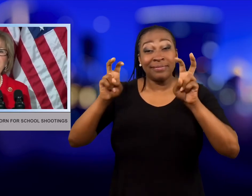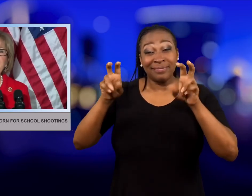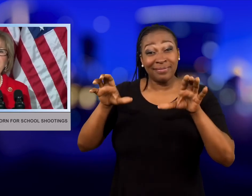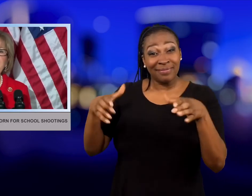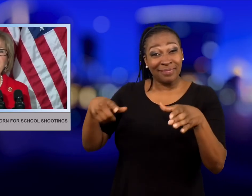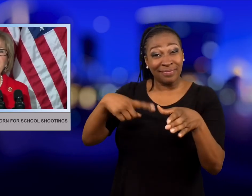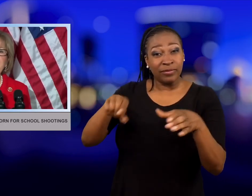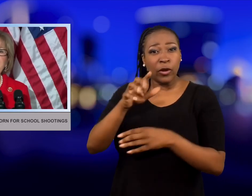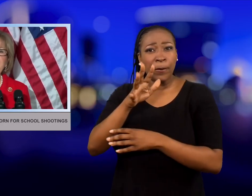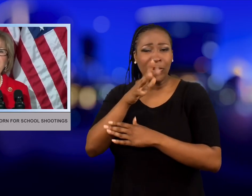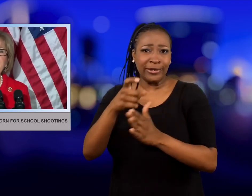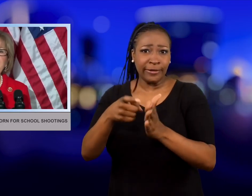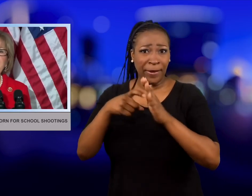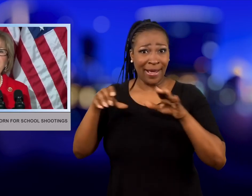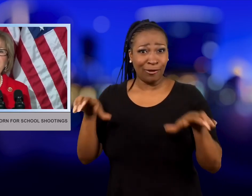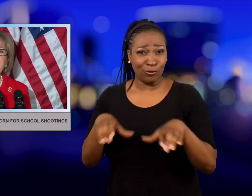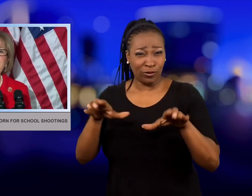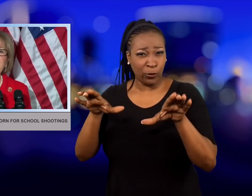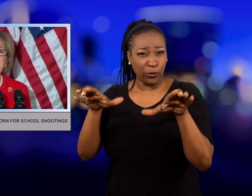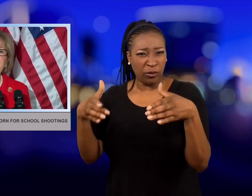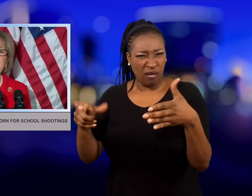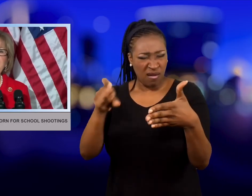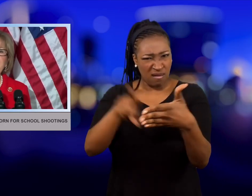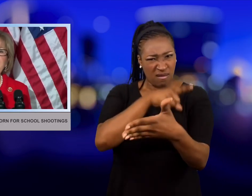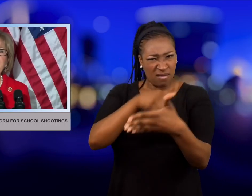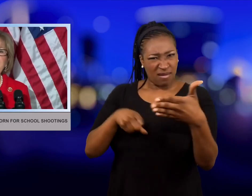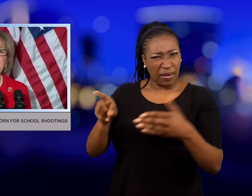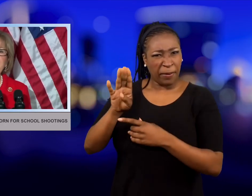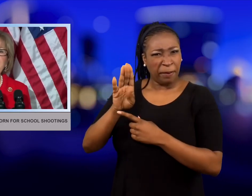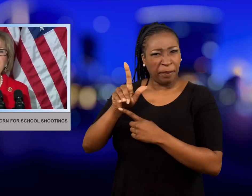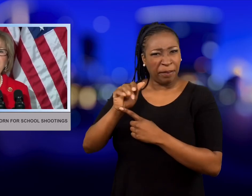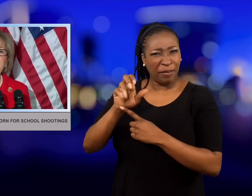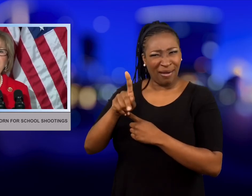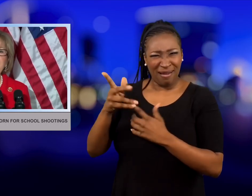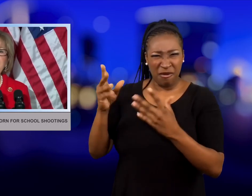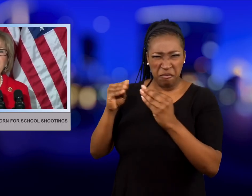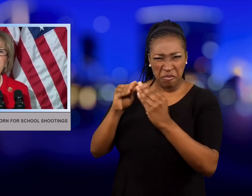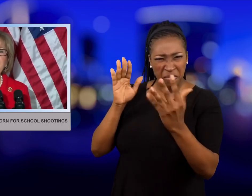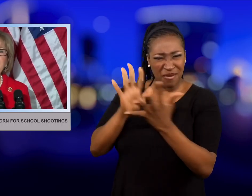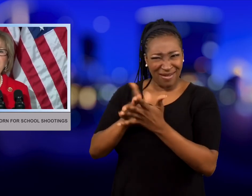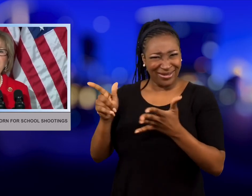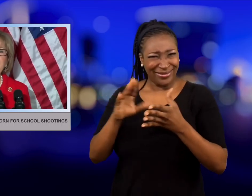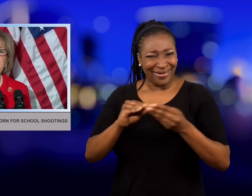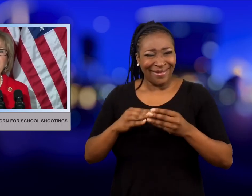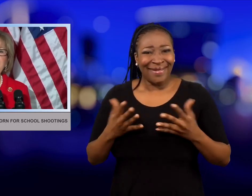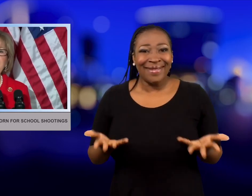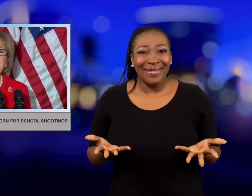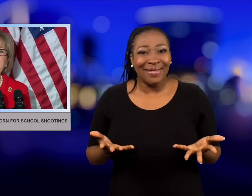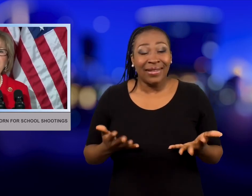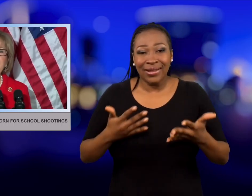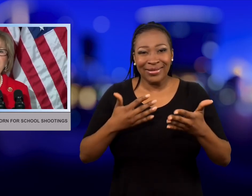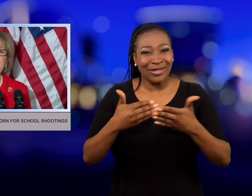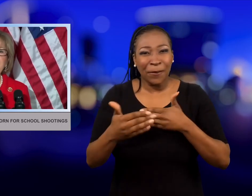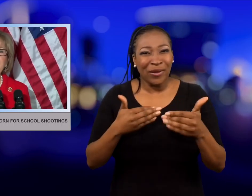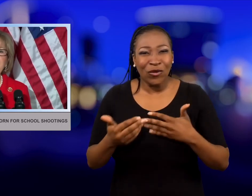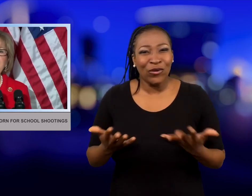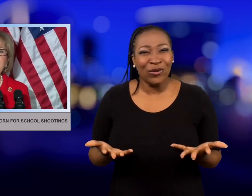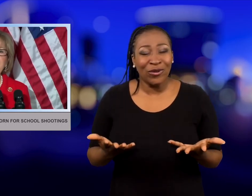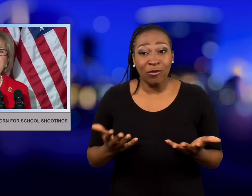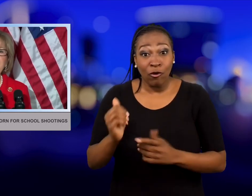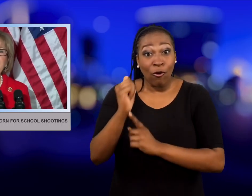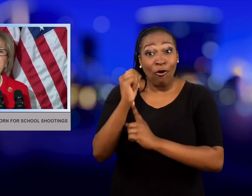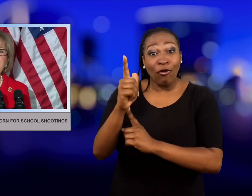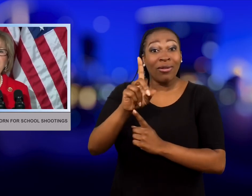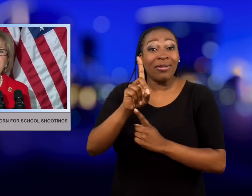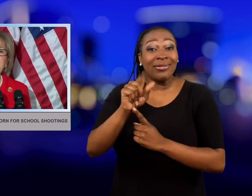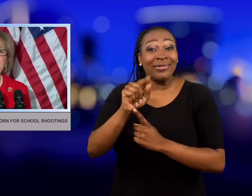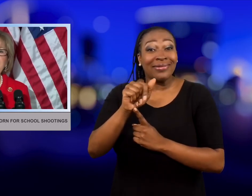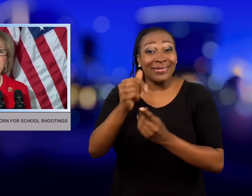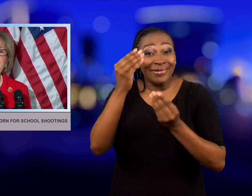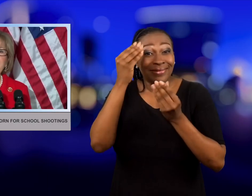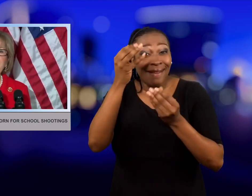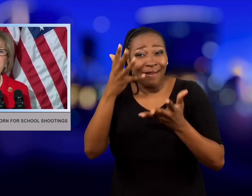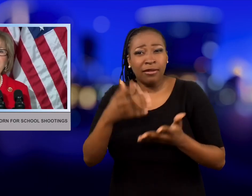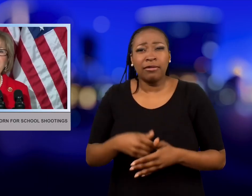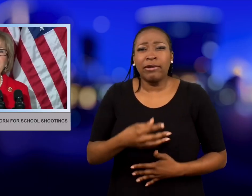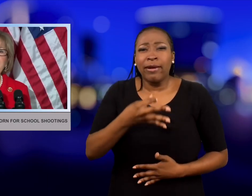Critics, like the group "Moms Demand Action," blasted Black, saying "despite all the data